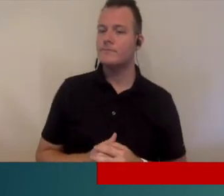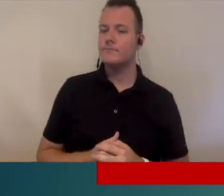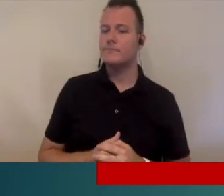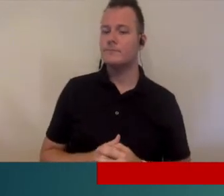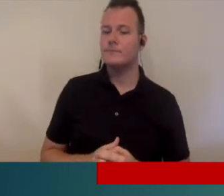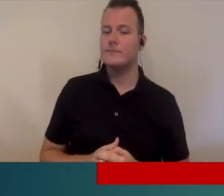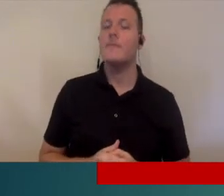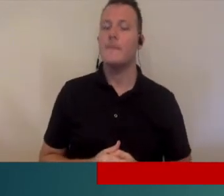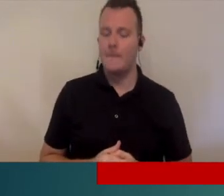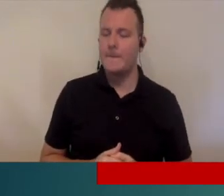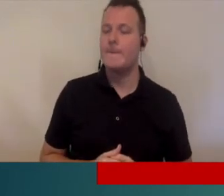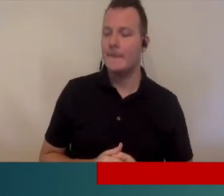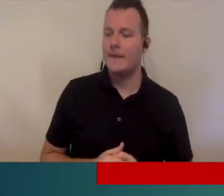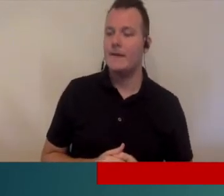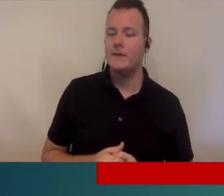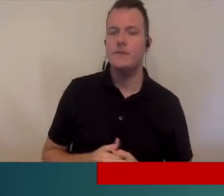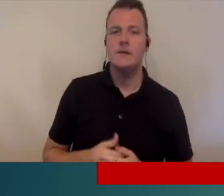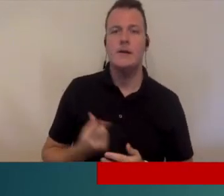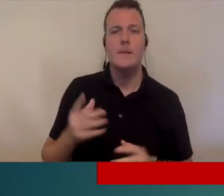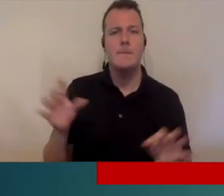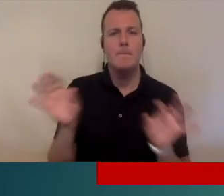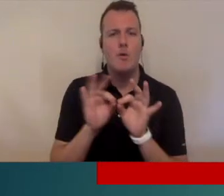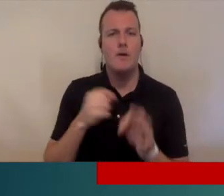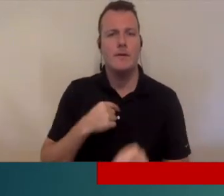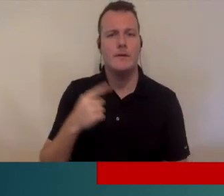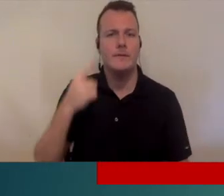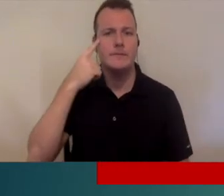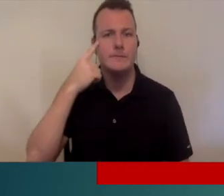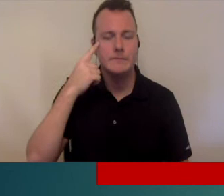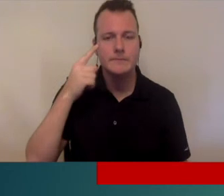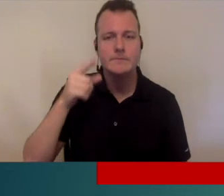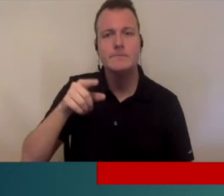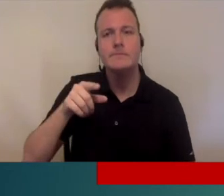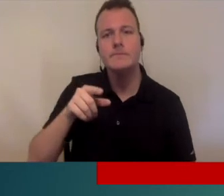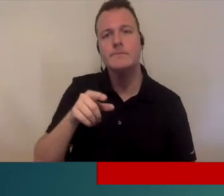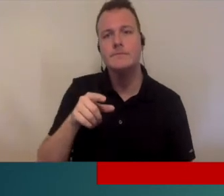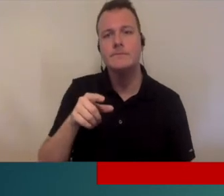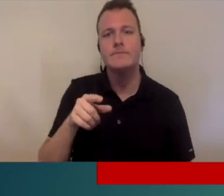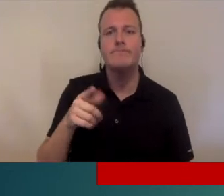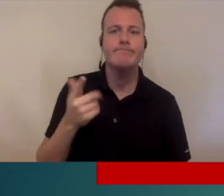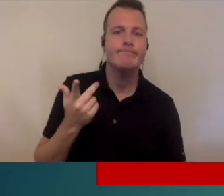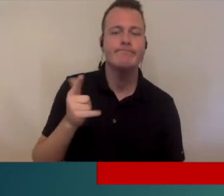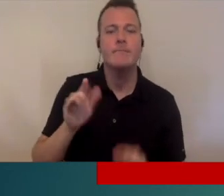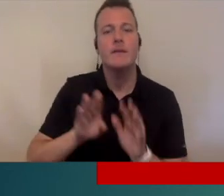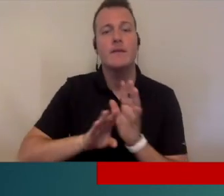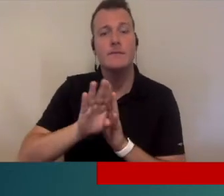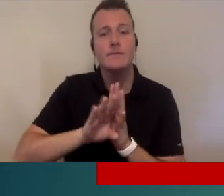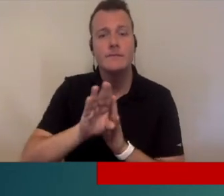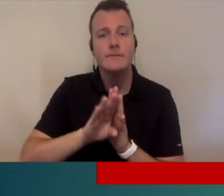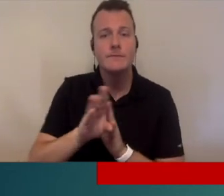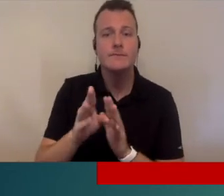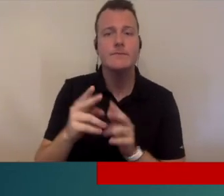Yes, one thing that I think is important is, you know, kind of developing your, what